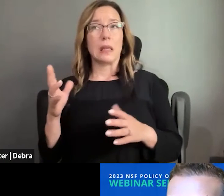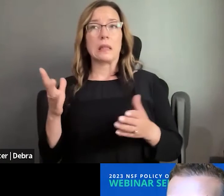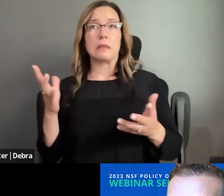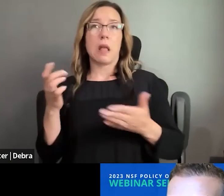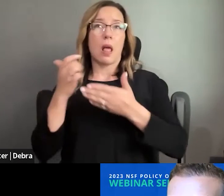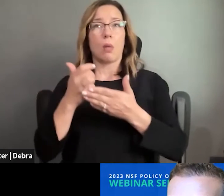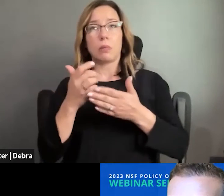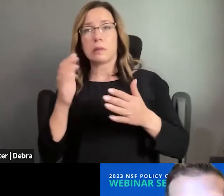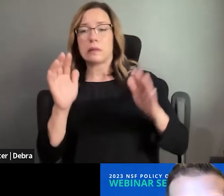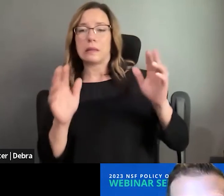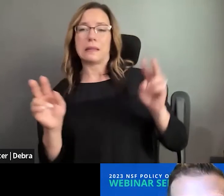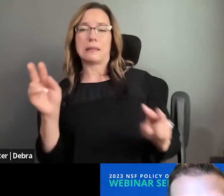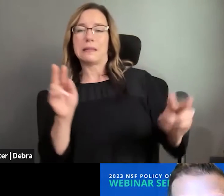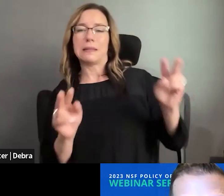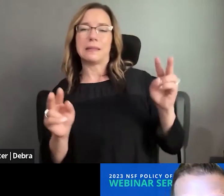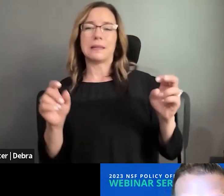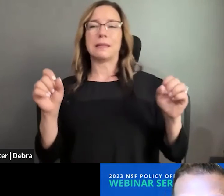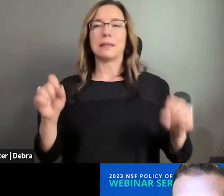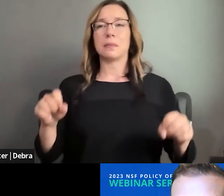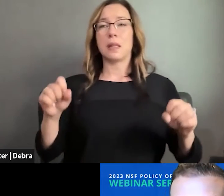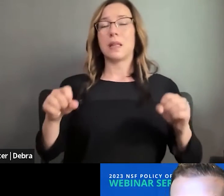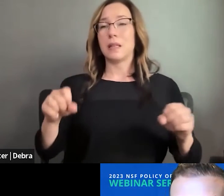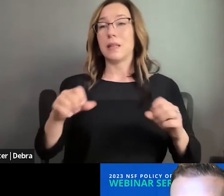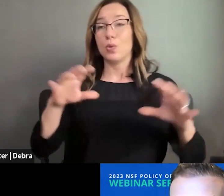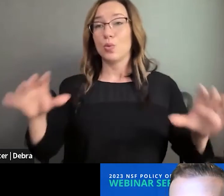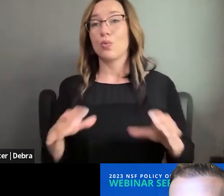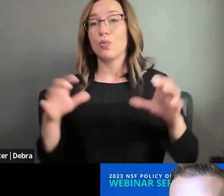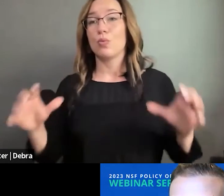actually have the capacity to carry out that research as proposed.